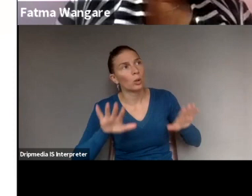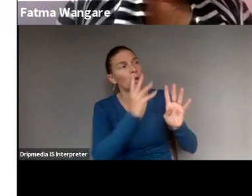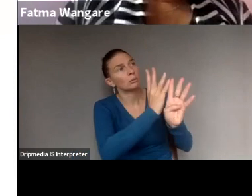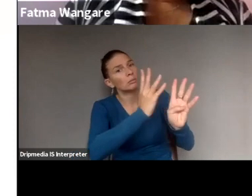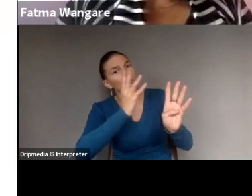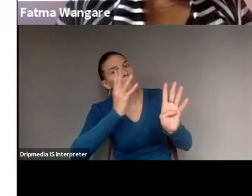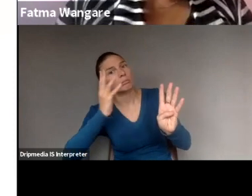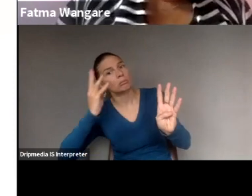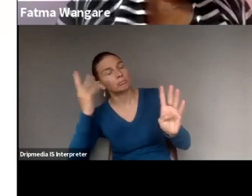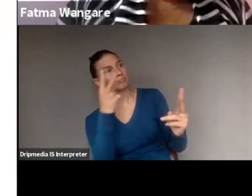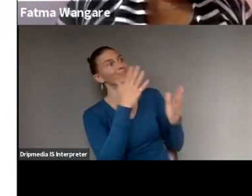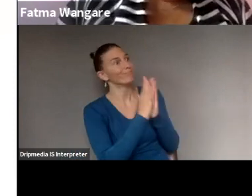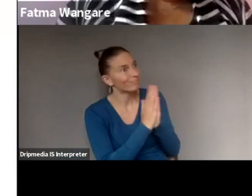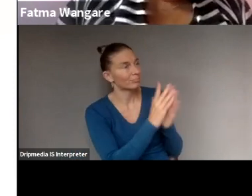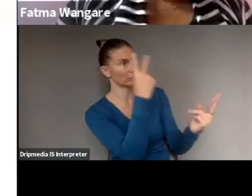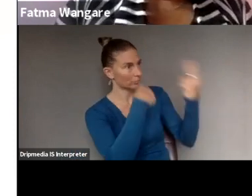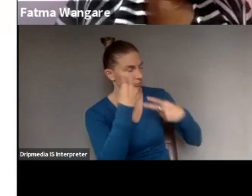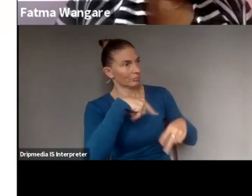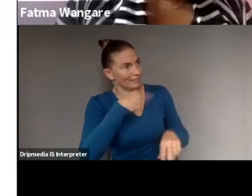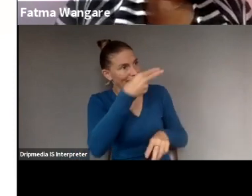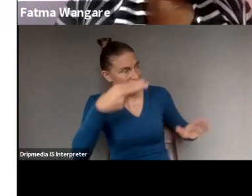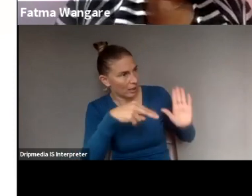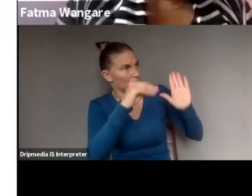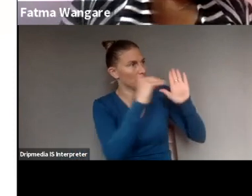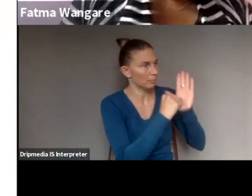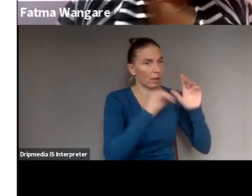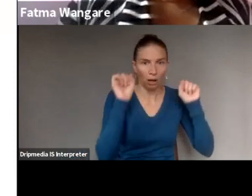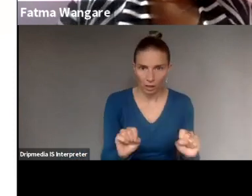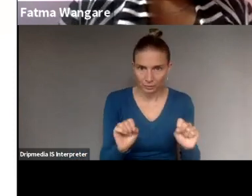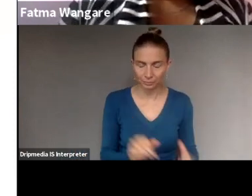Then, once a person has been assessed with the medical team,